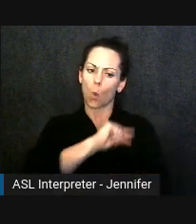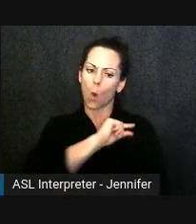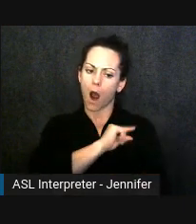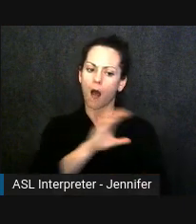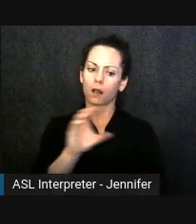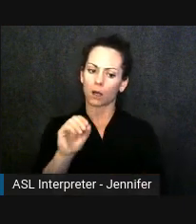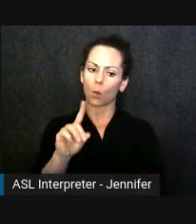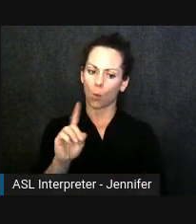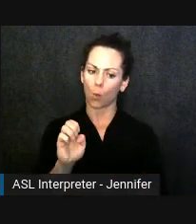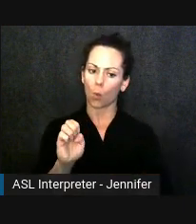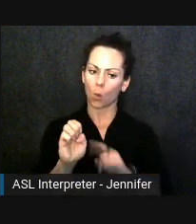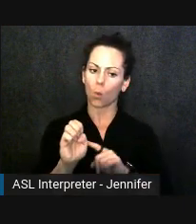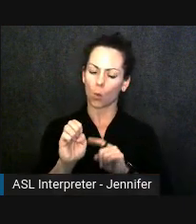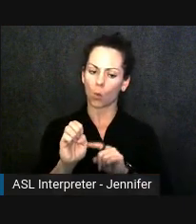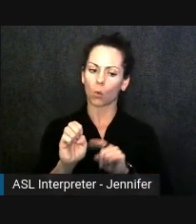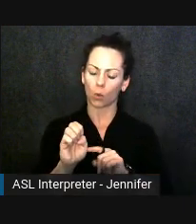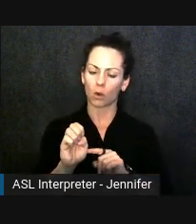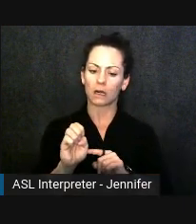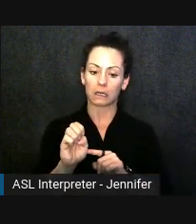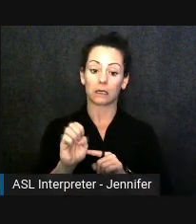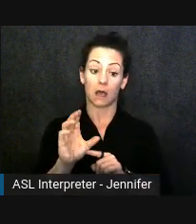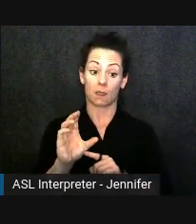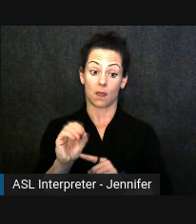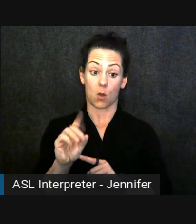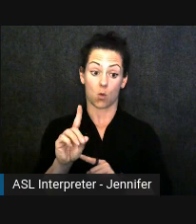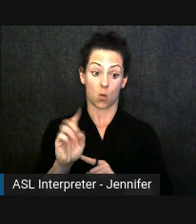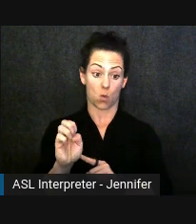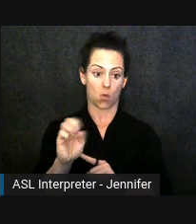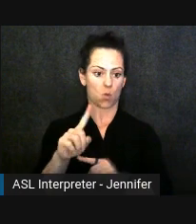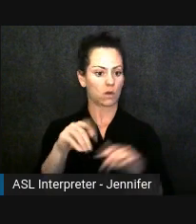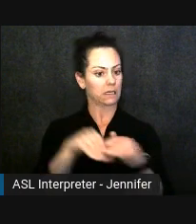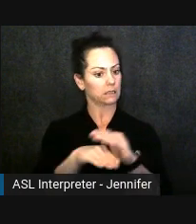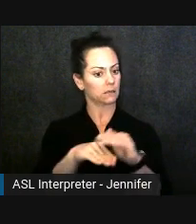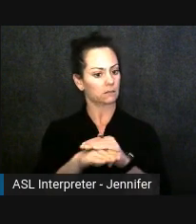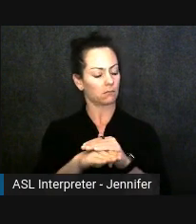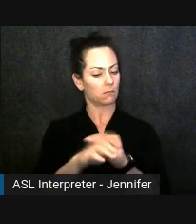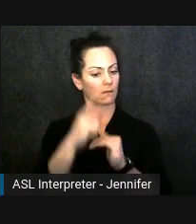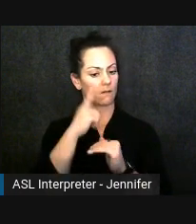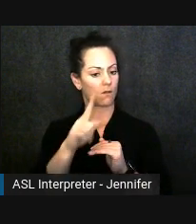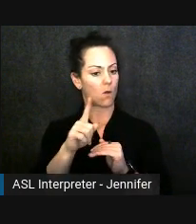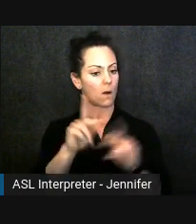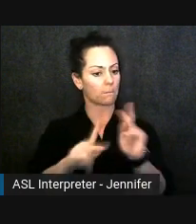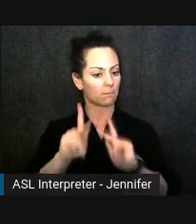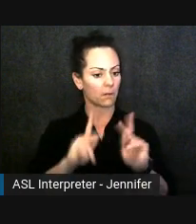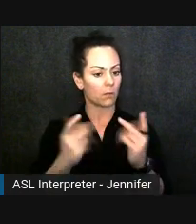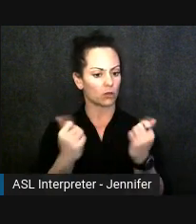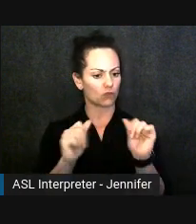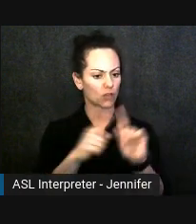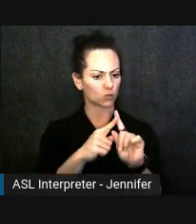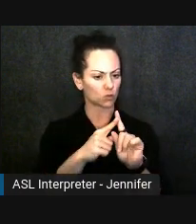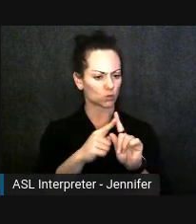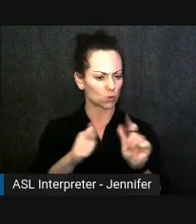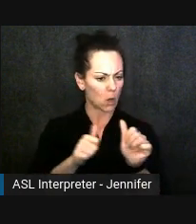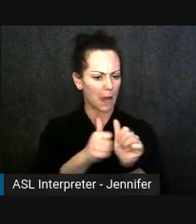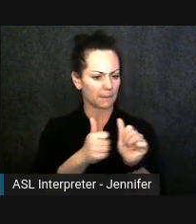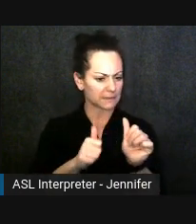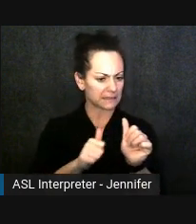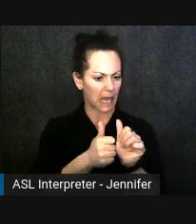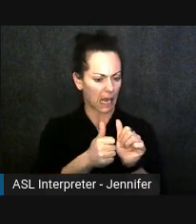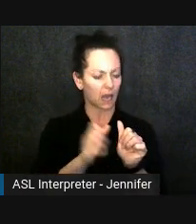and makes that code also assessable to folks who want to update it. So, if you think about that in the open-source space, but can